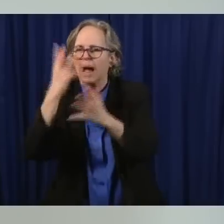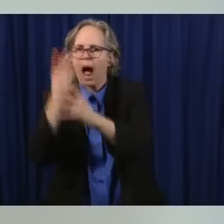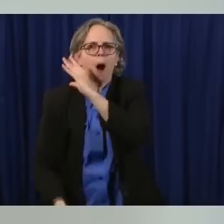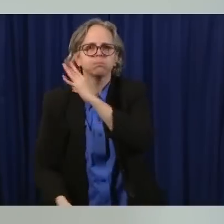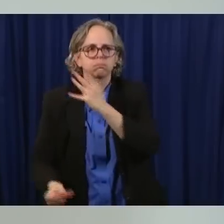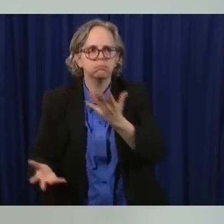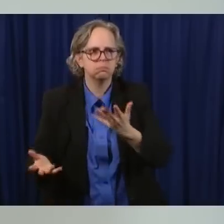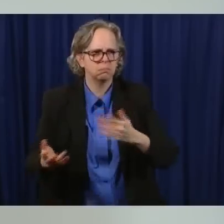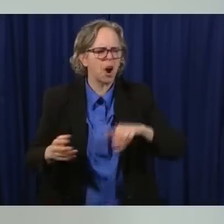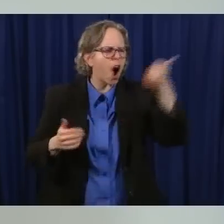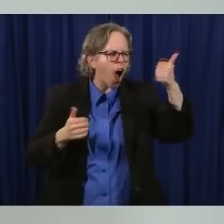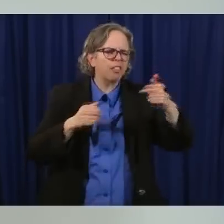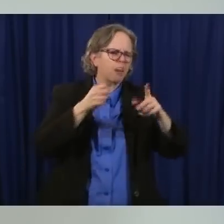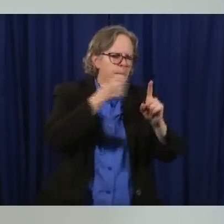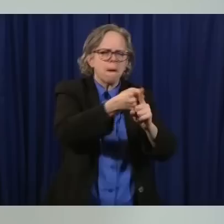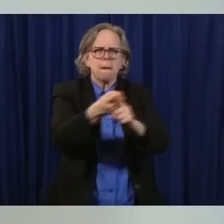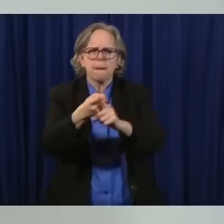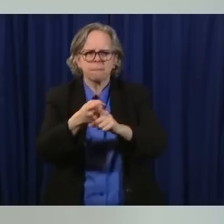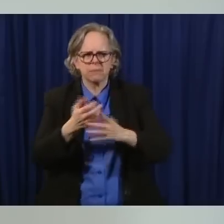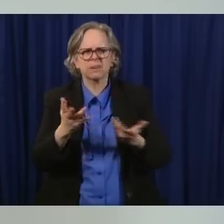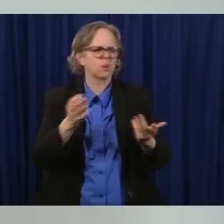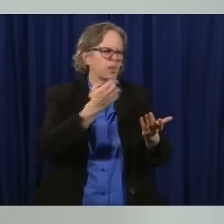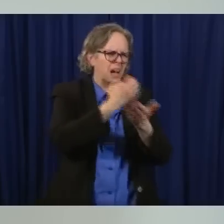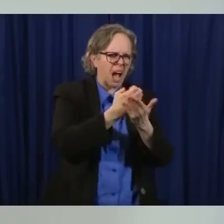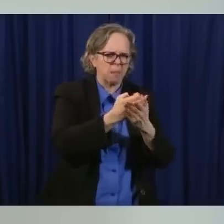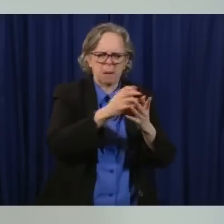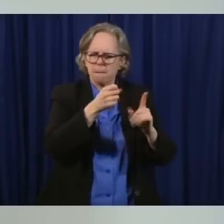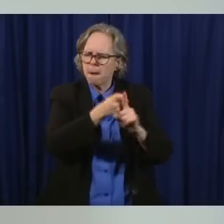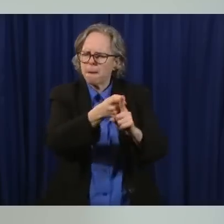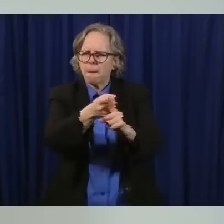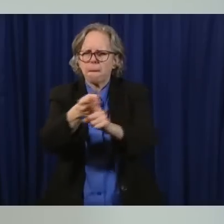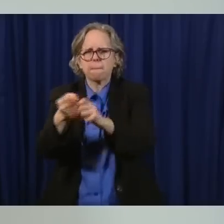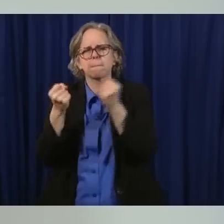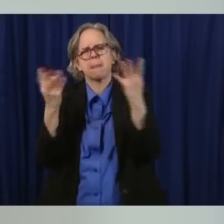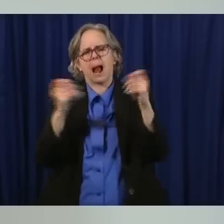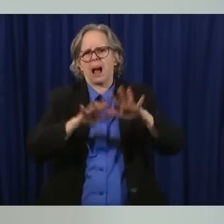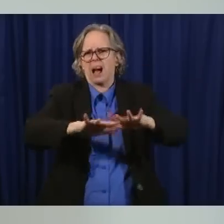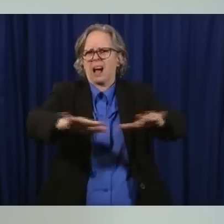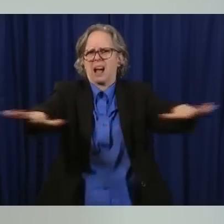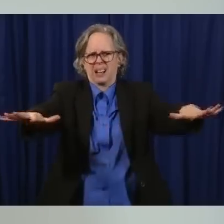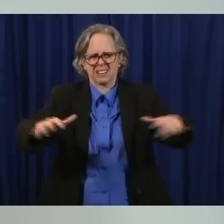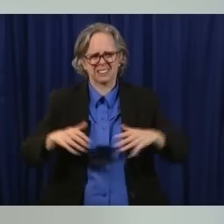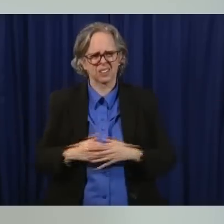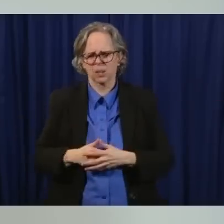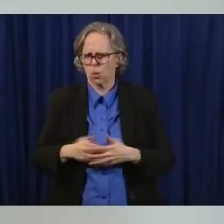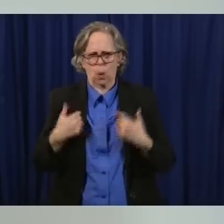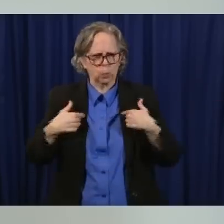POTENTIALLY CLOSE NOT JUST FOR A WHILE BEFORE FOREVER. AND THERE ARE OTHER CONSEQUENCES OF THIS.